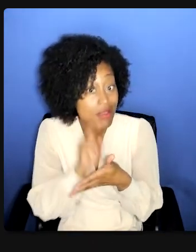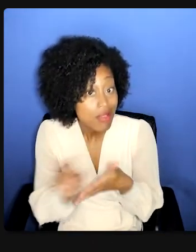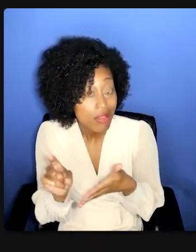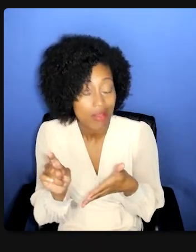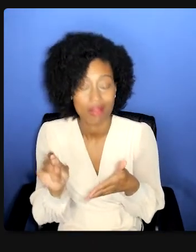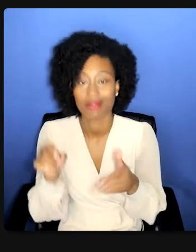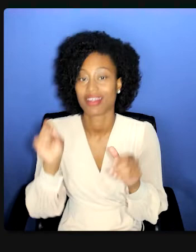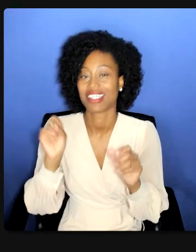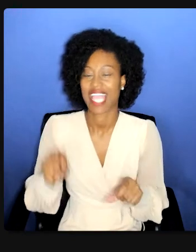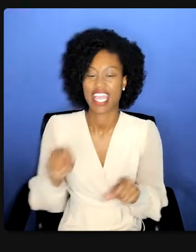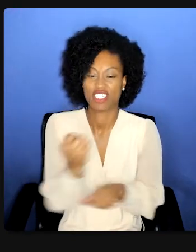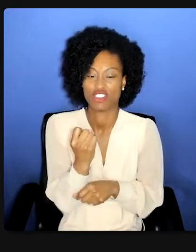would be like twelve.